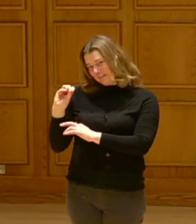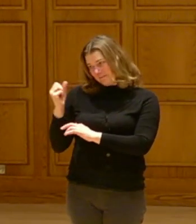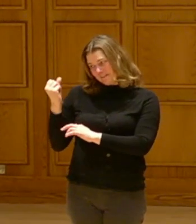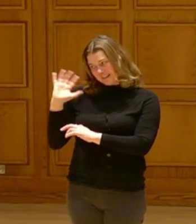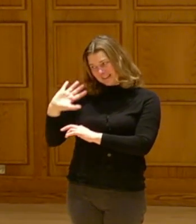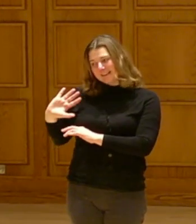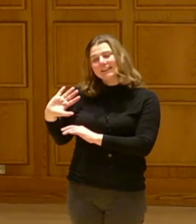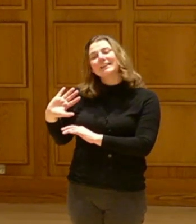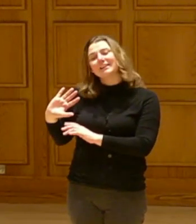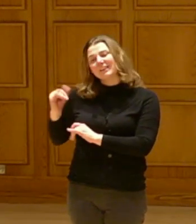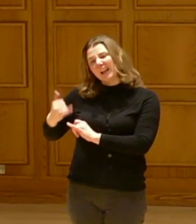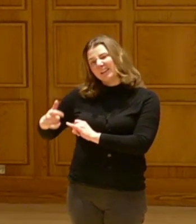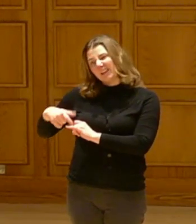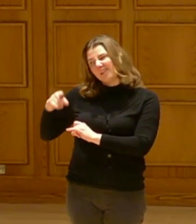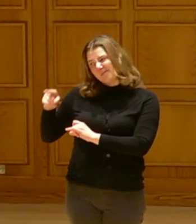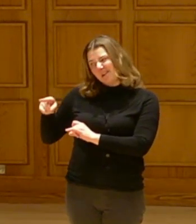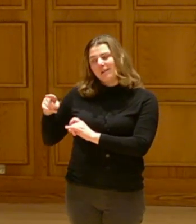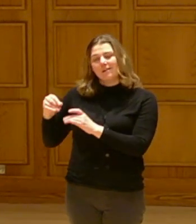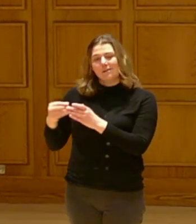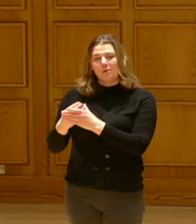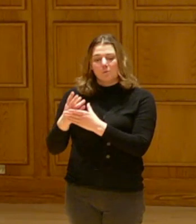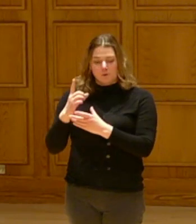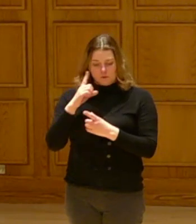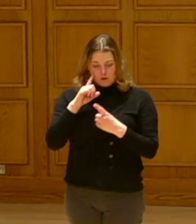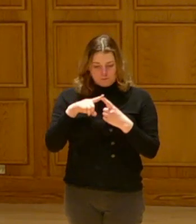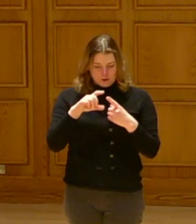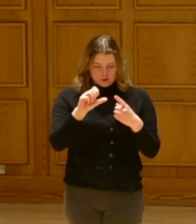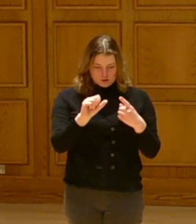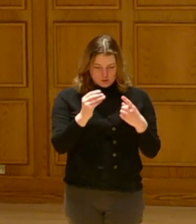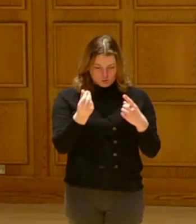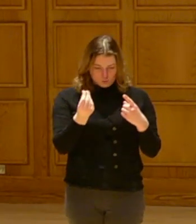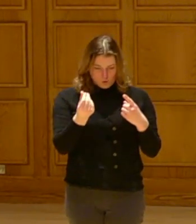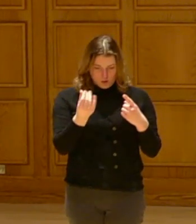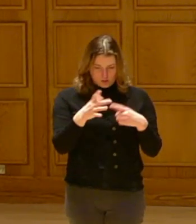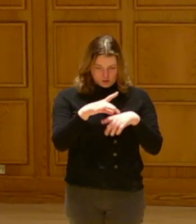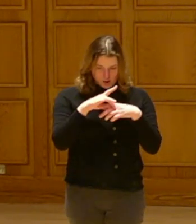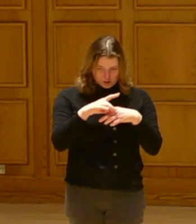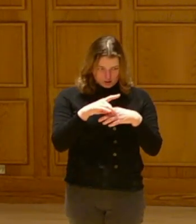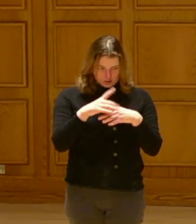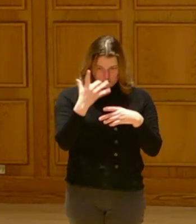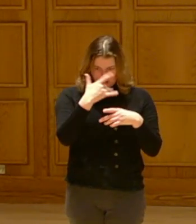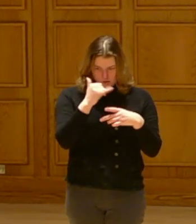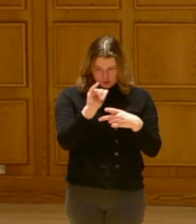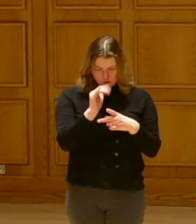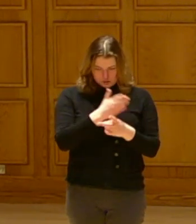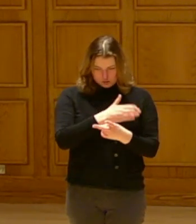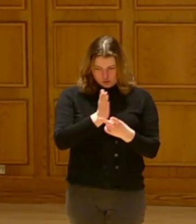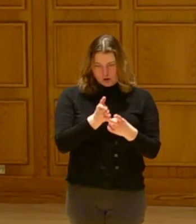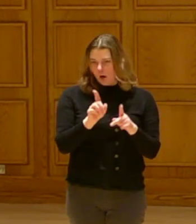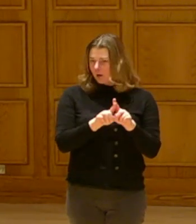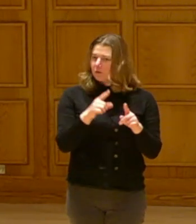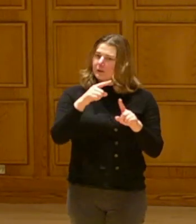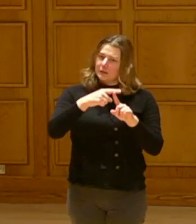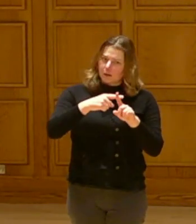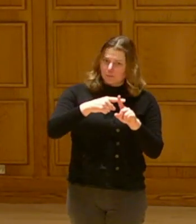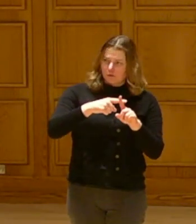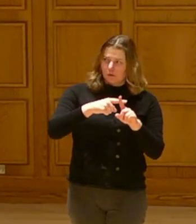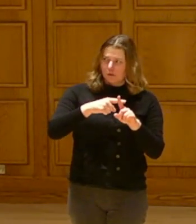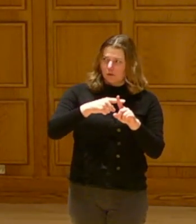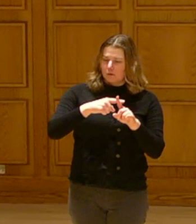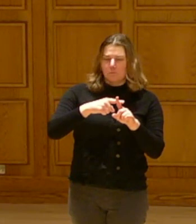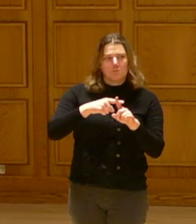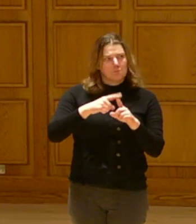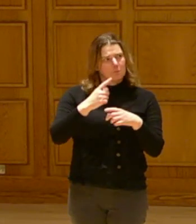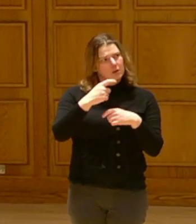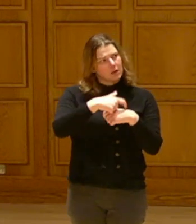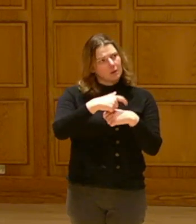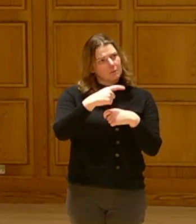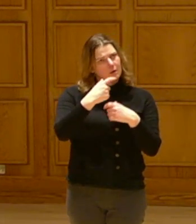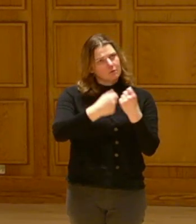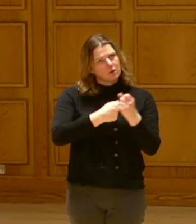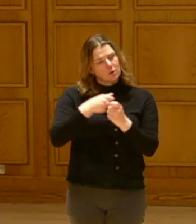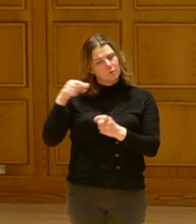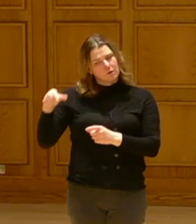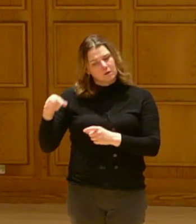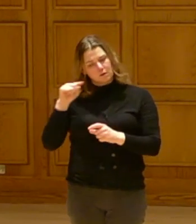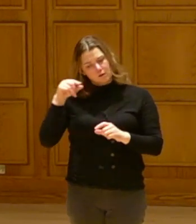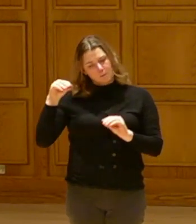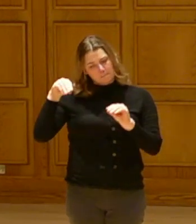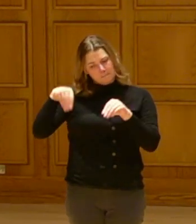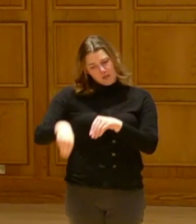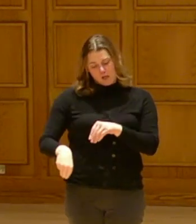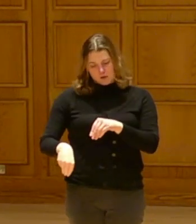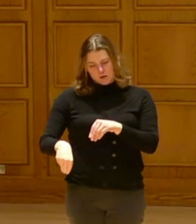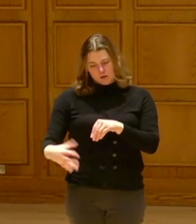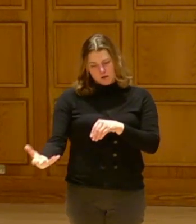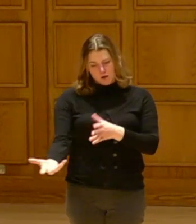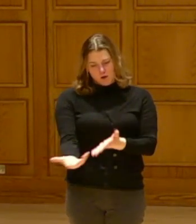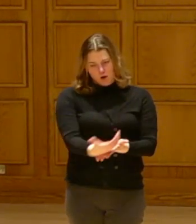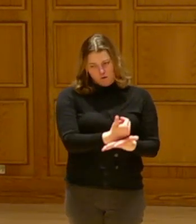growing in the 1950's, we think about what the soil content used to